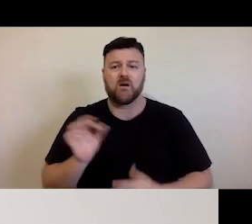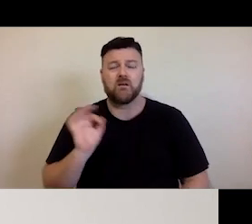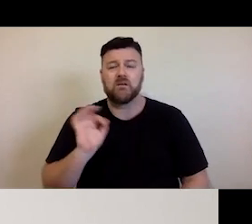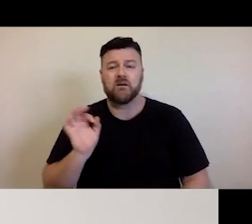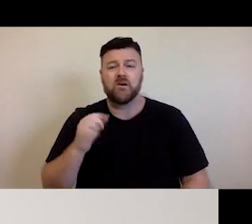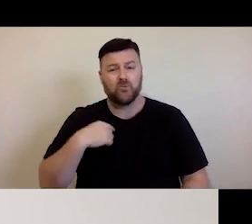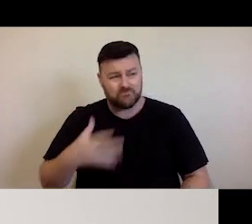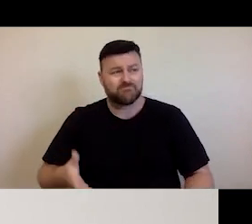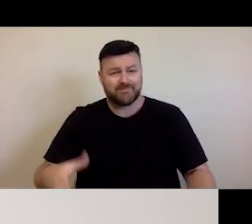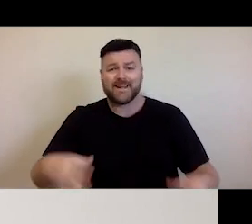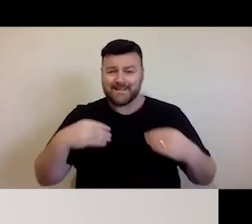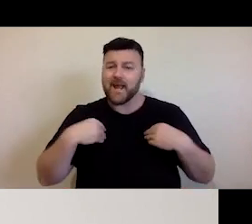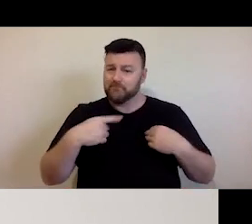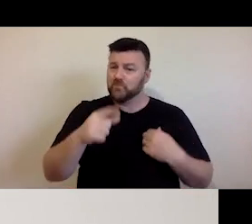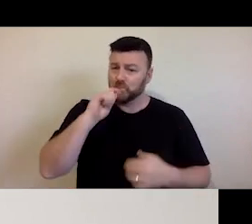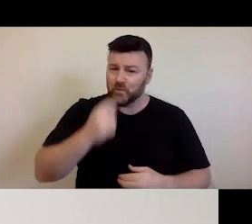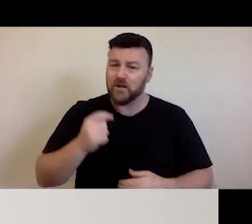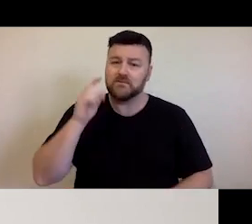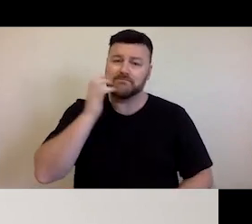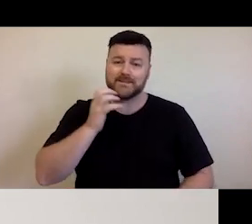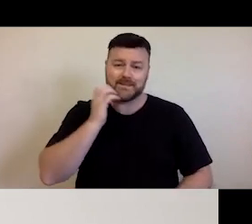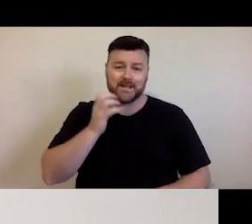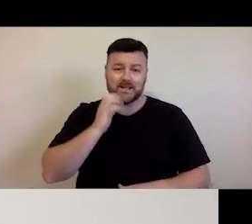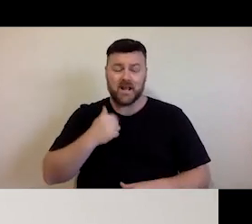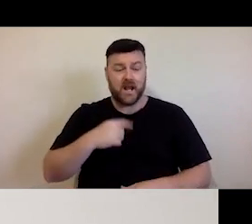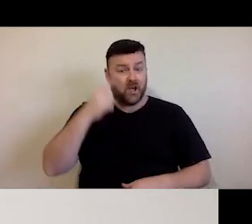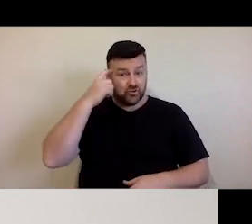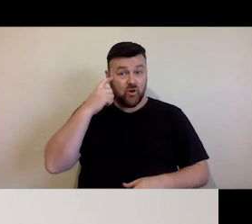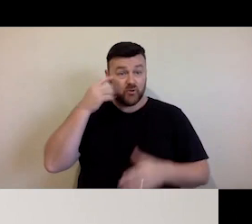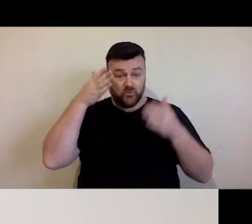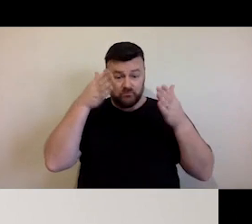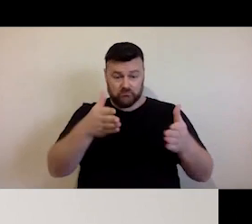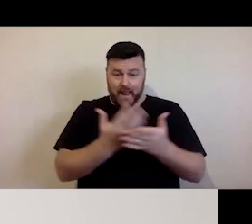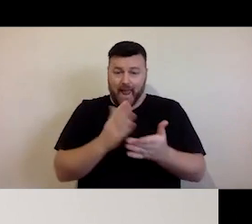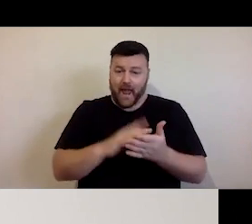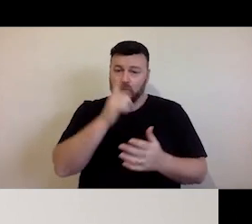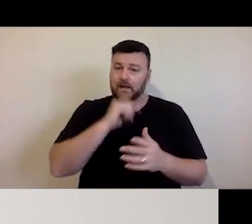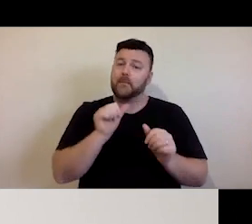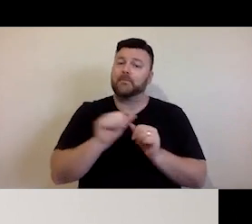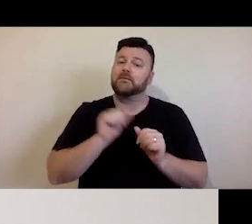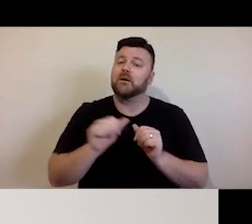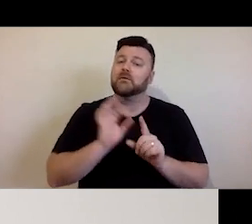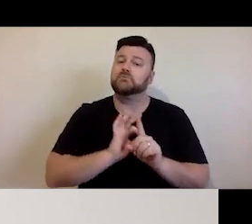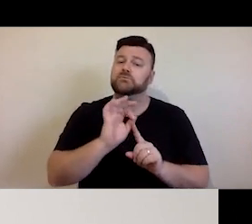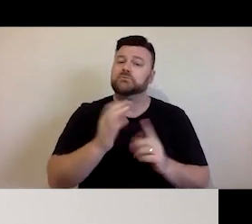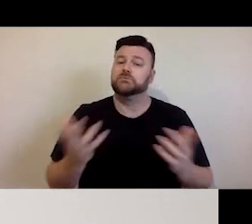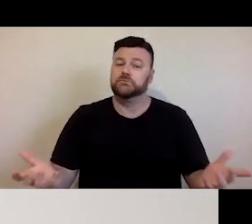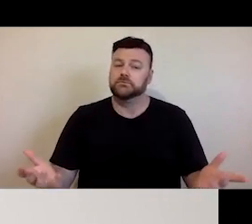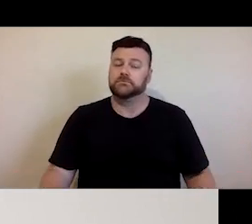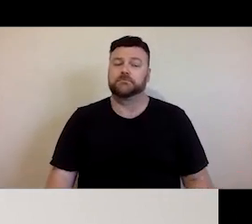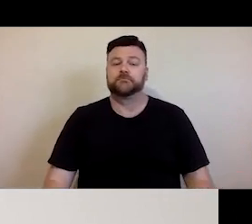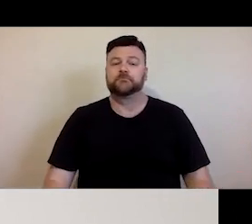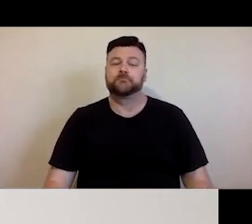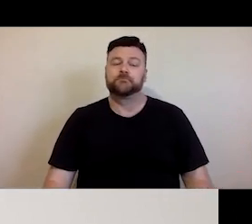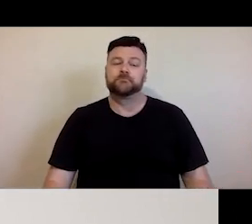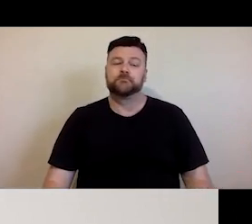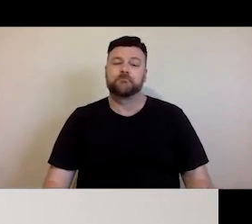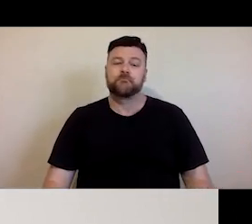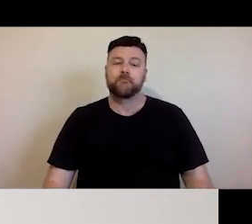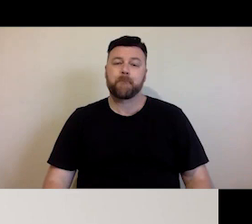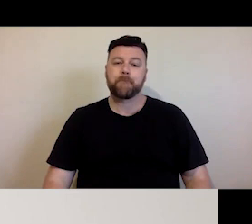focus more on what it takes to get better and to do it right.